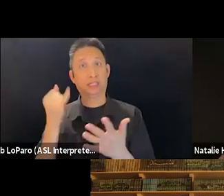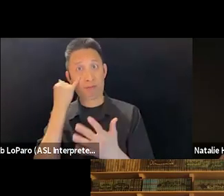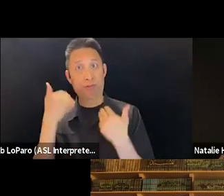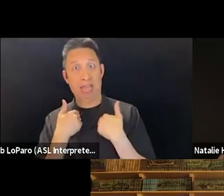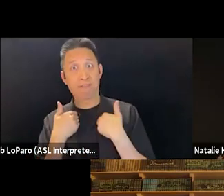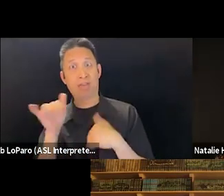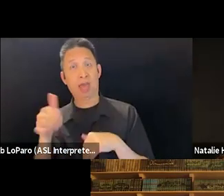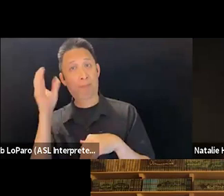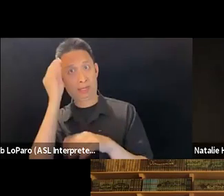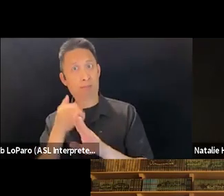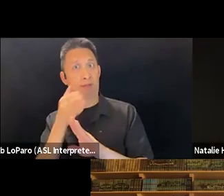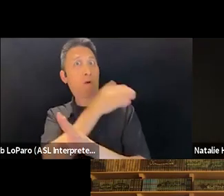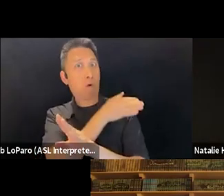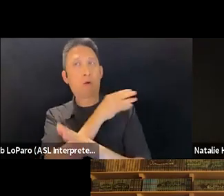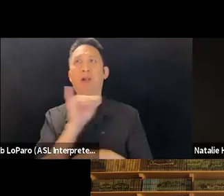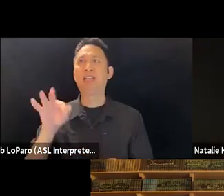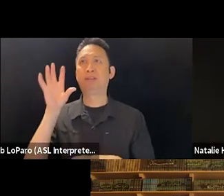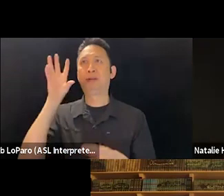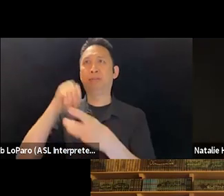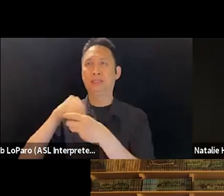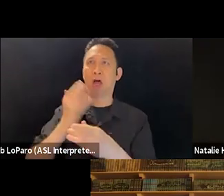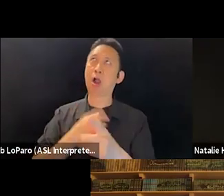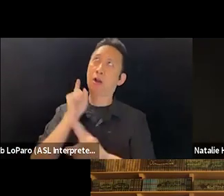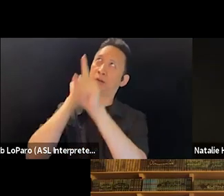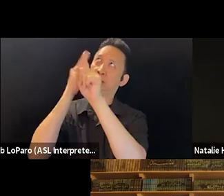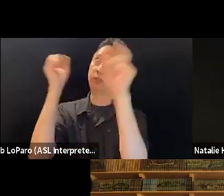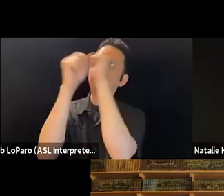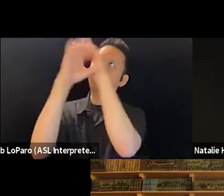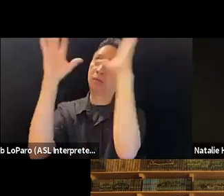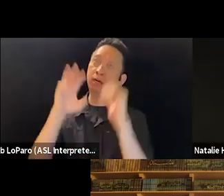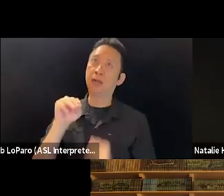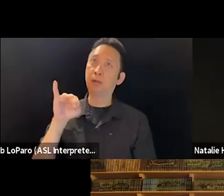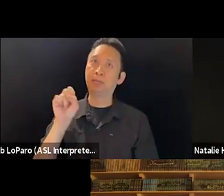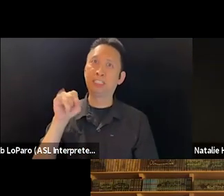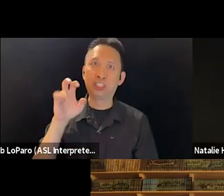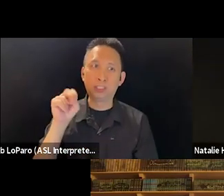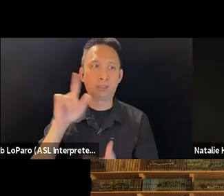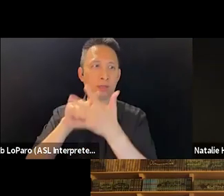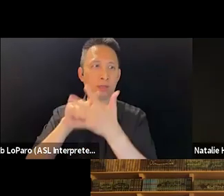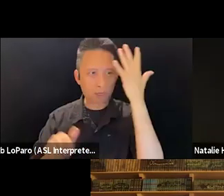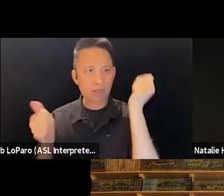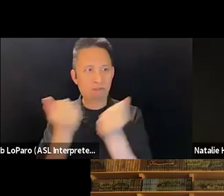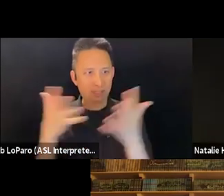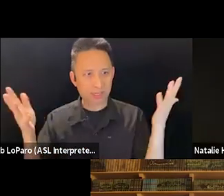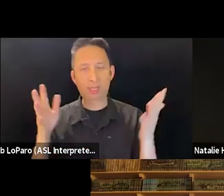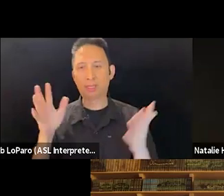So it's very, you know, that it's not so easy and you have a process of decision.